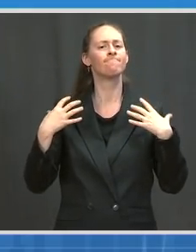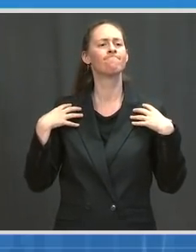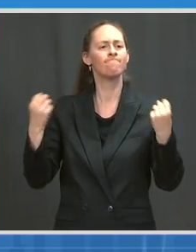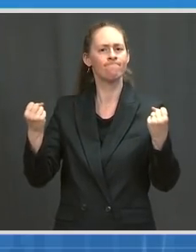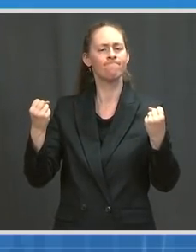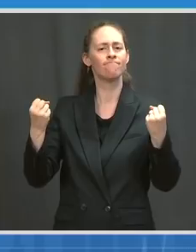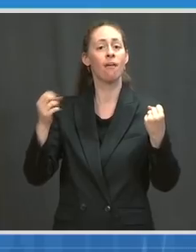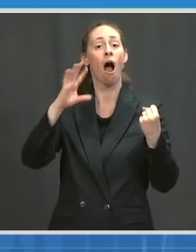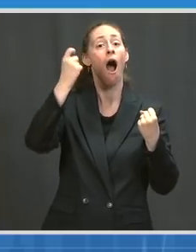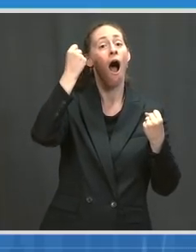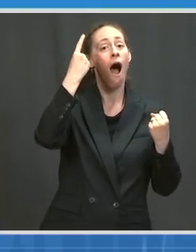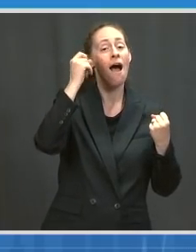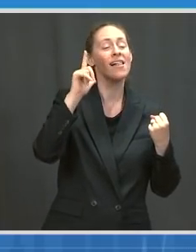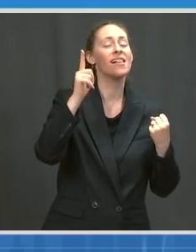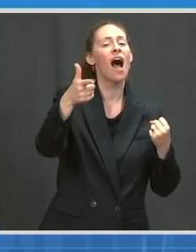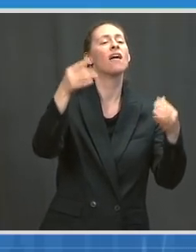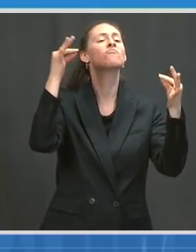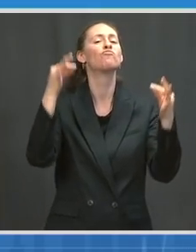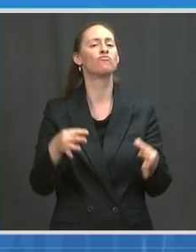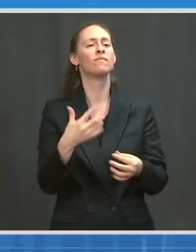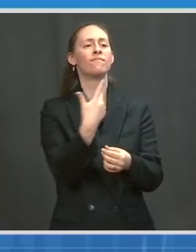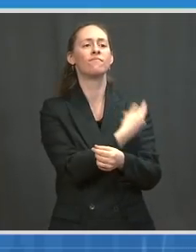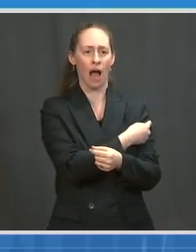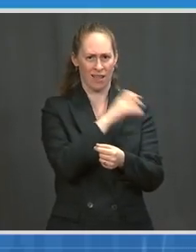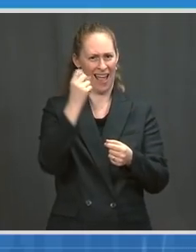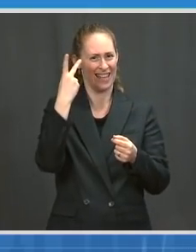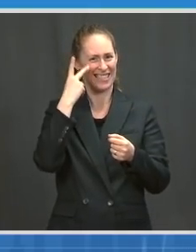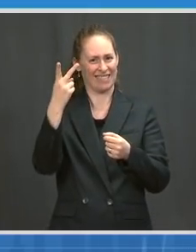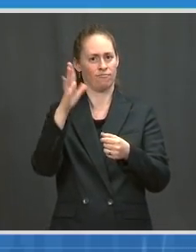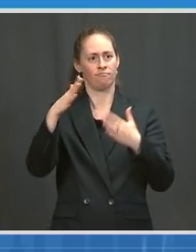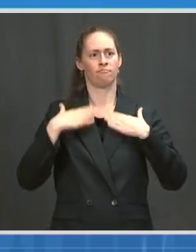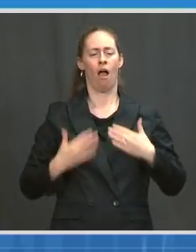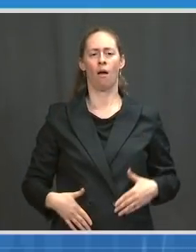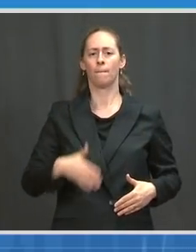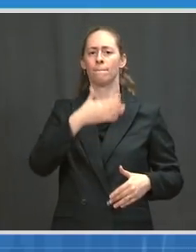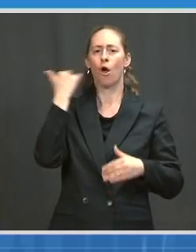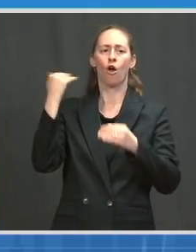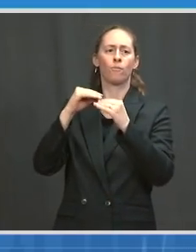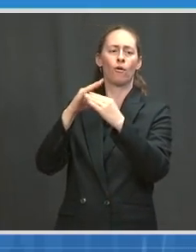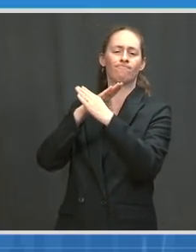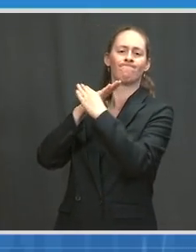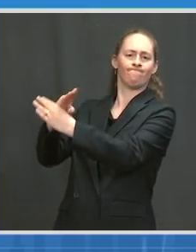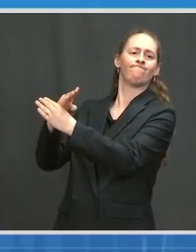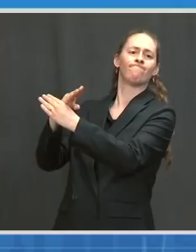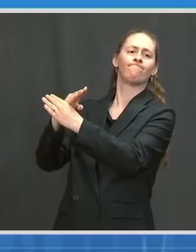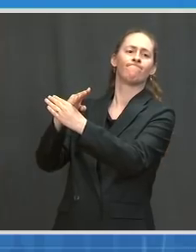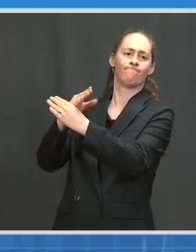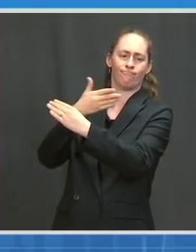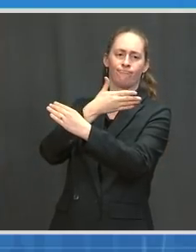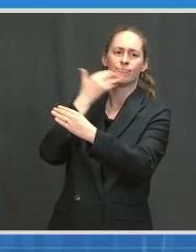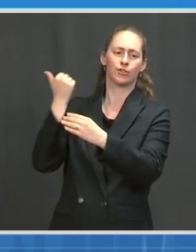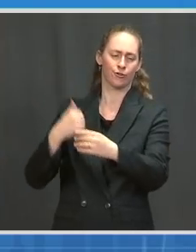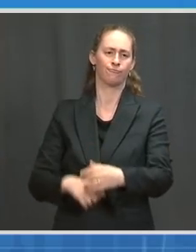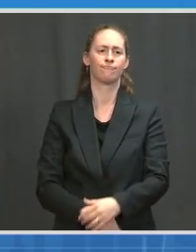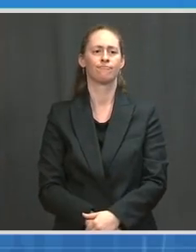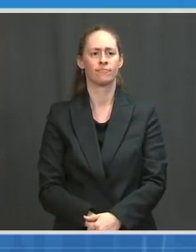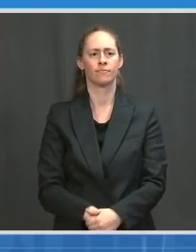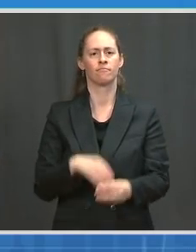You can see they're protected not only against the wild type, but against the 351 from South Africa and the P1.